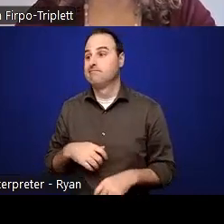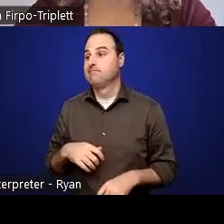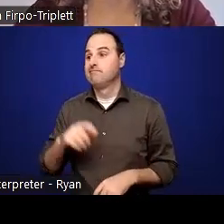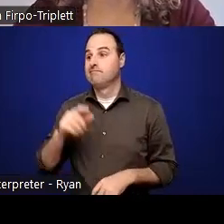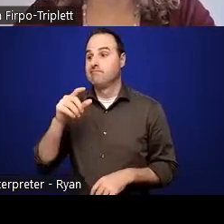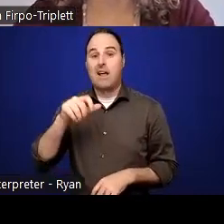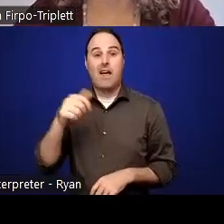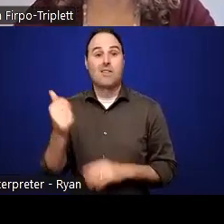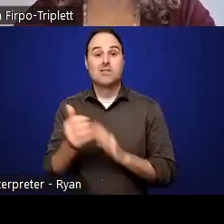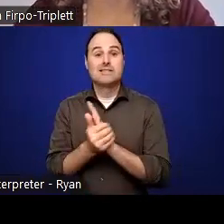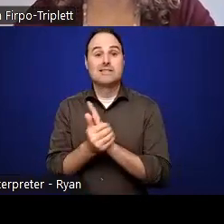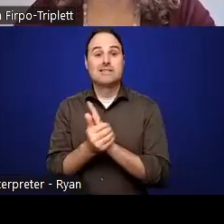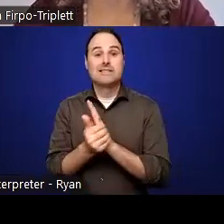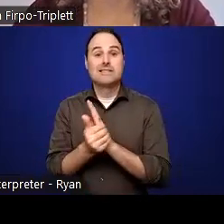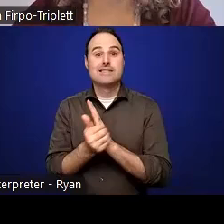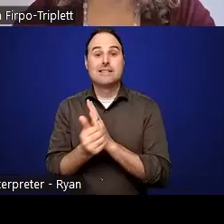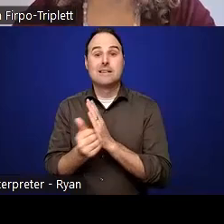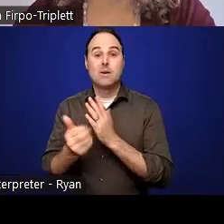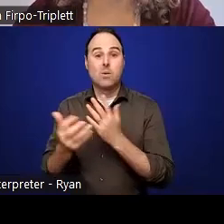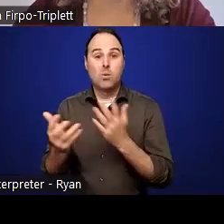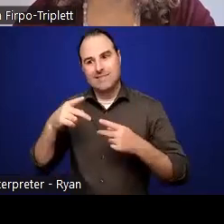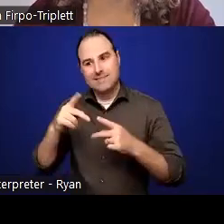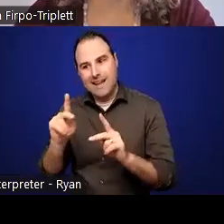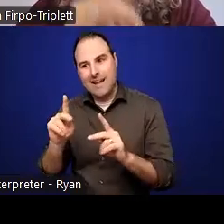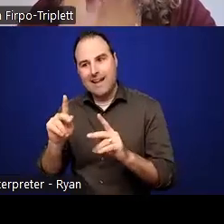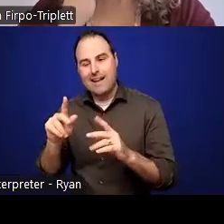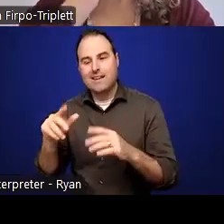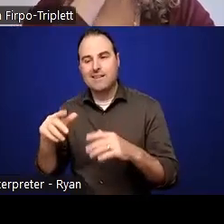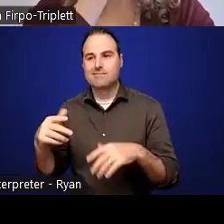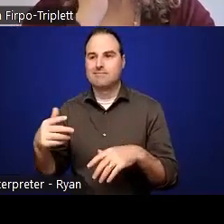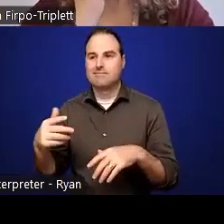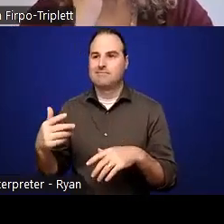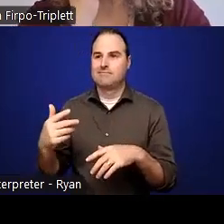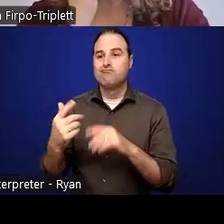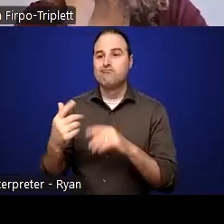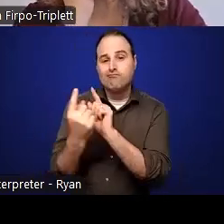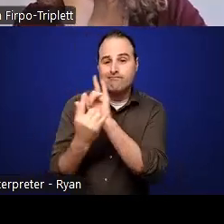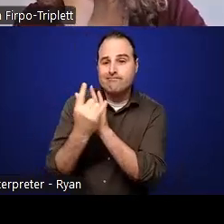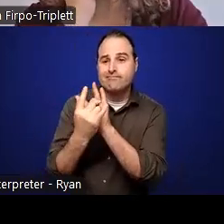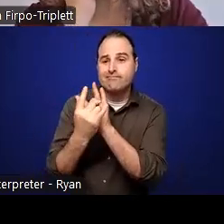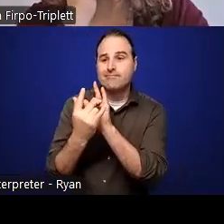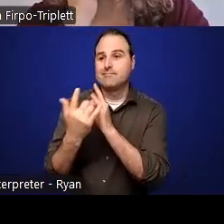and intimacy, navigating burnout and conflict resolution. We also saw some of